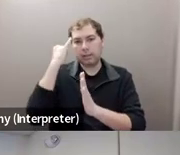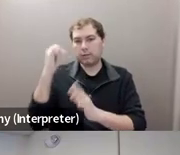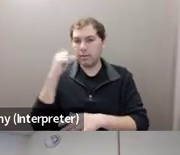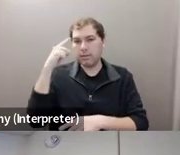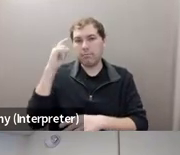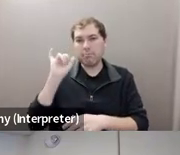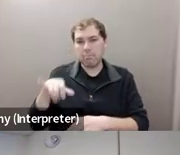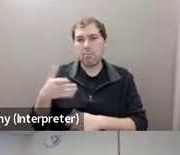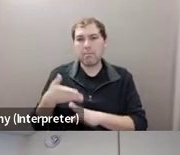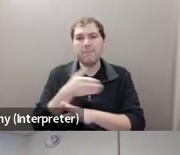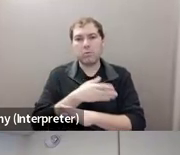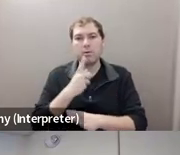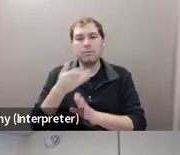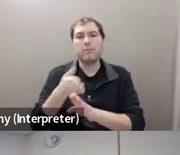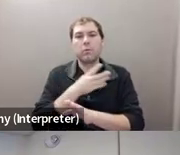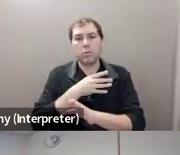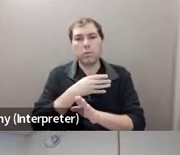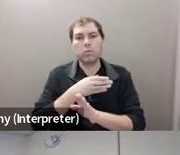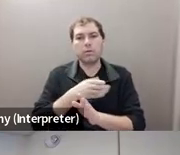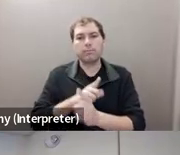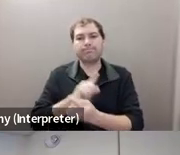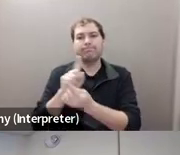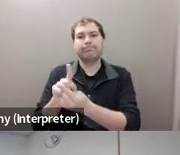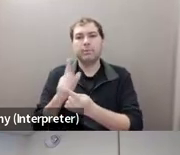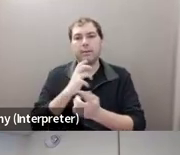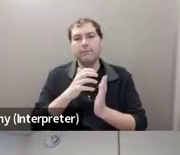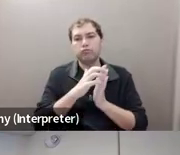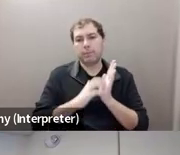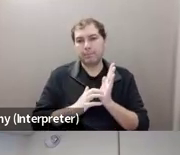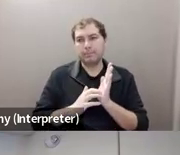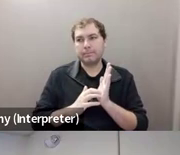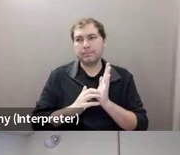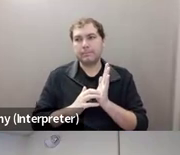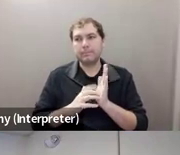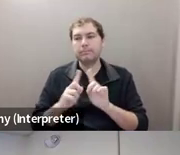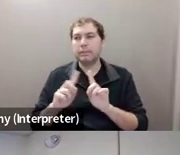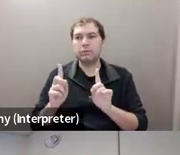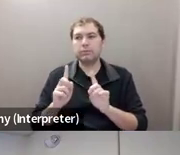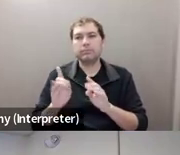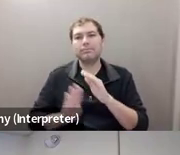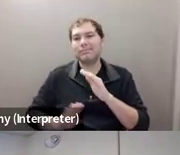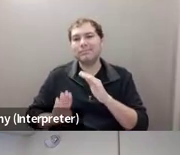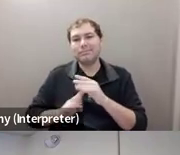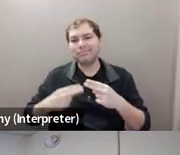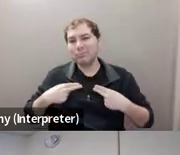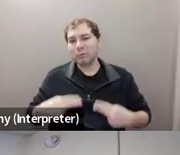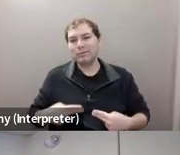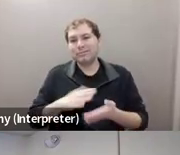Pam Davies: or before. They go and speak to someone. Pam Davies: But just basic human politeness. Adam w/APRIL: He!